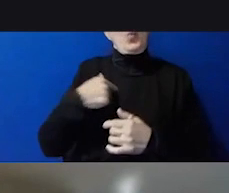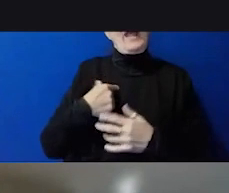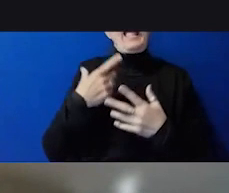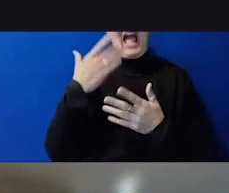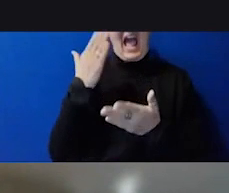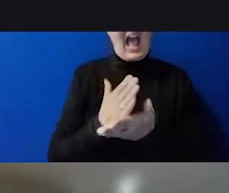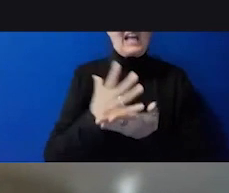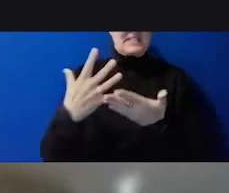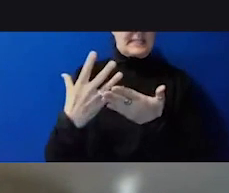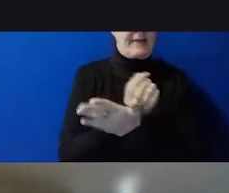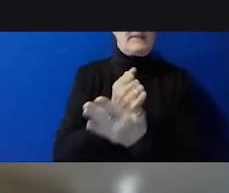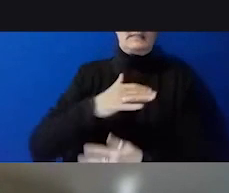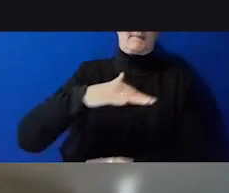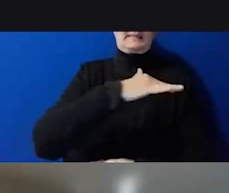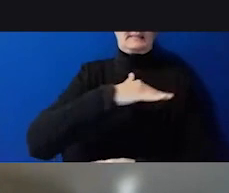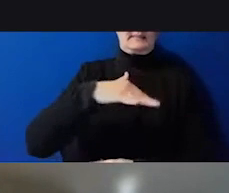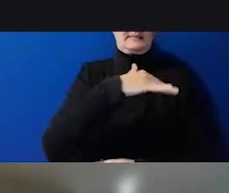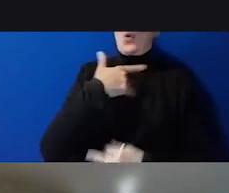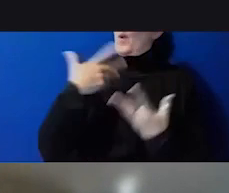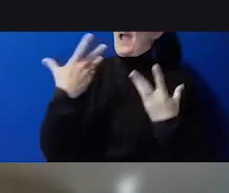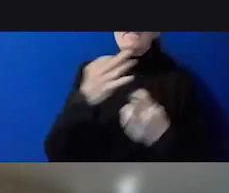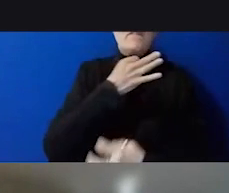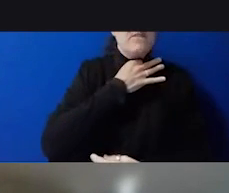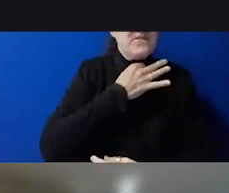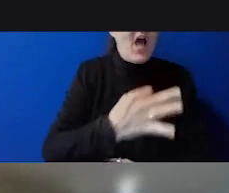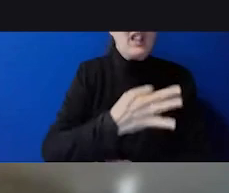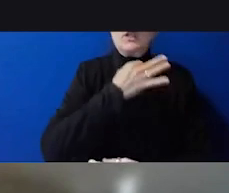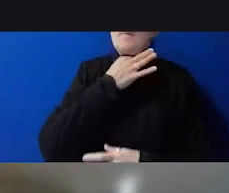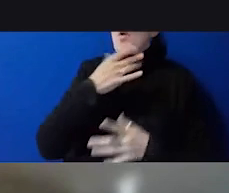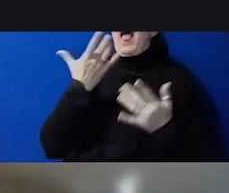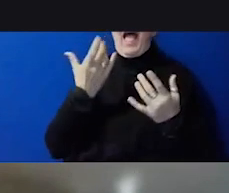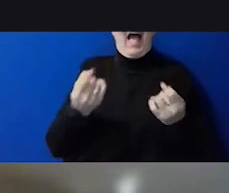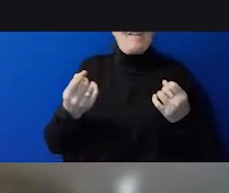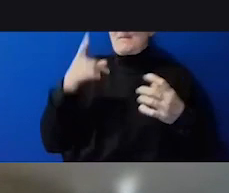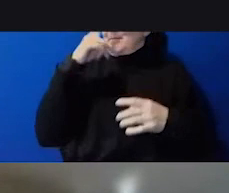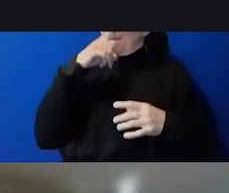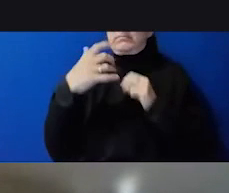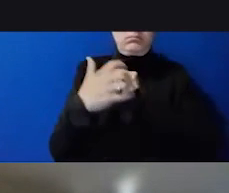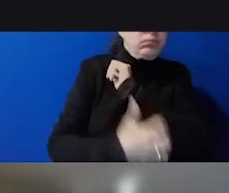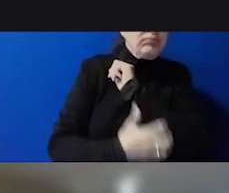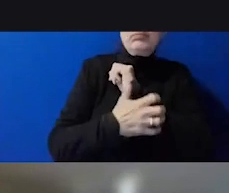most disadvantaged most vulnerable um certainly within Civil War that's our Target group um those